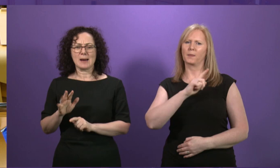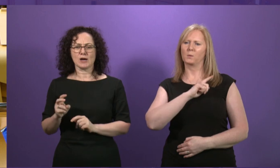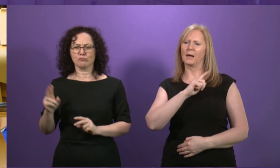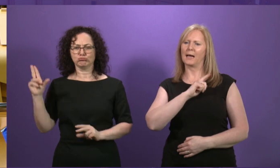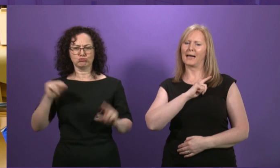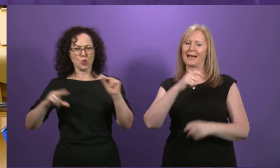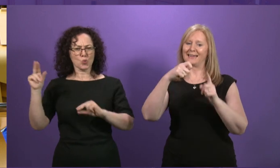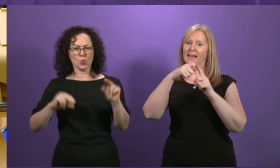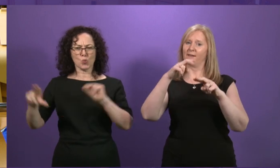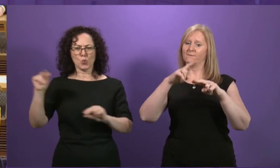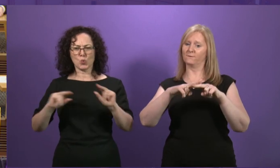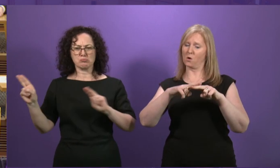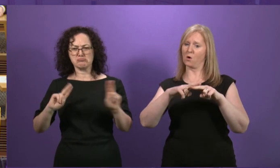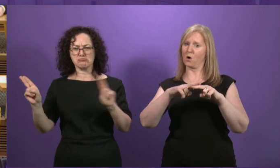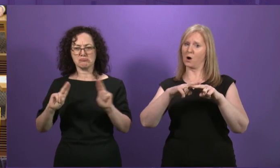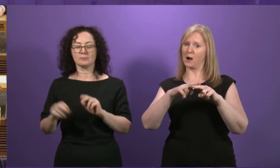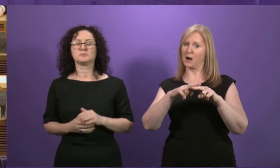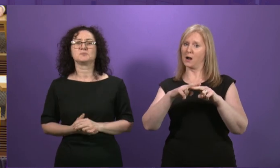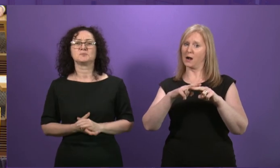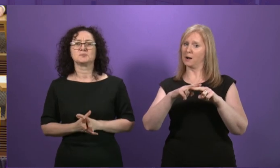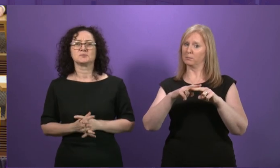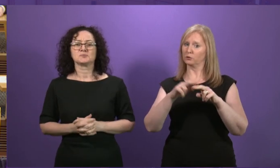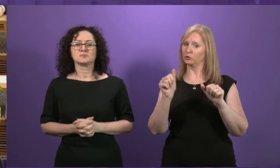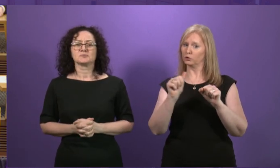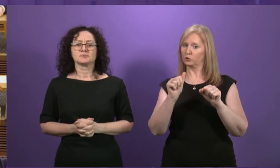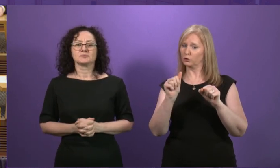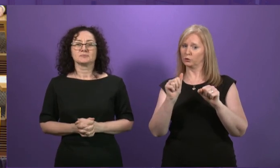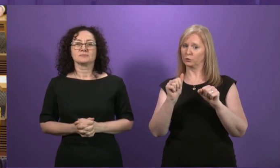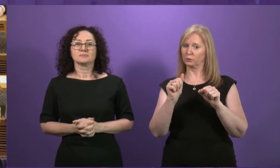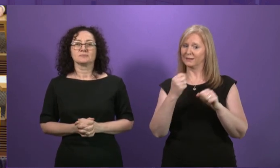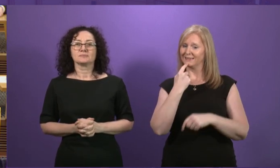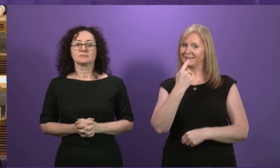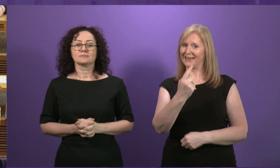Forbes left out last night, and what the First Minister left out in her first answer, is